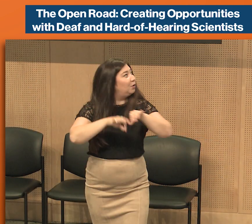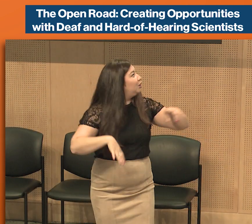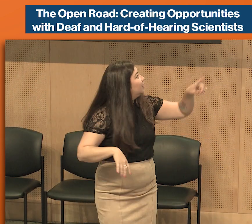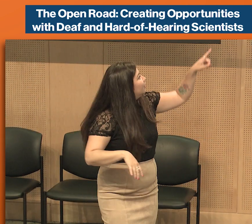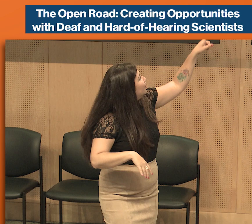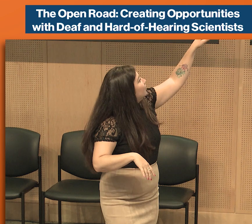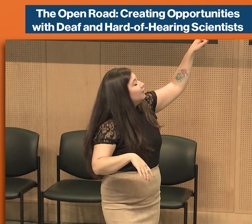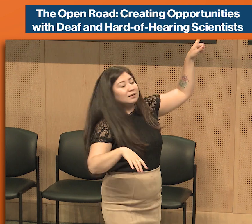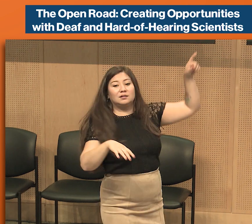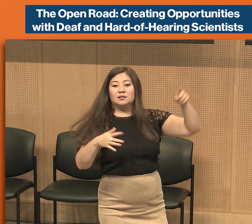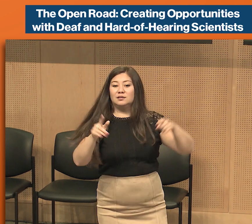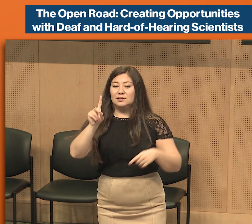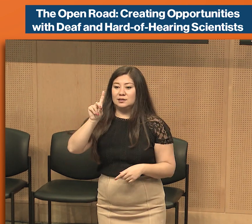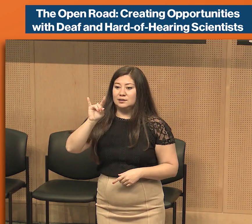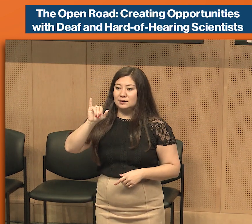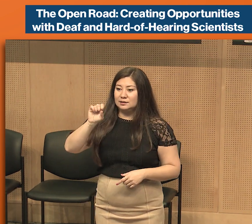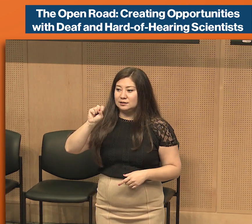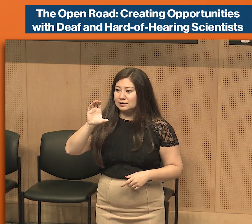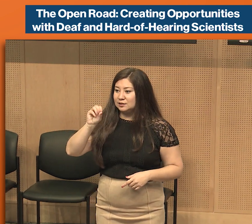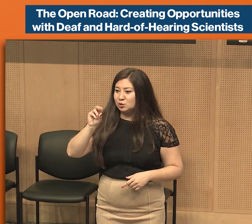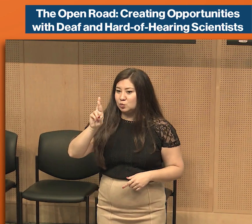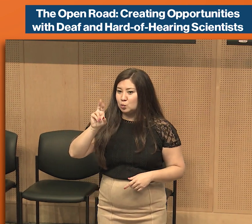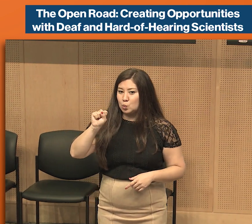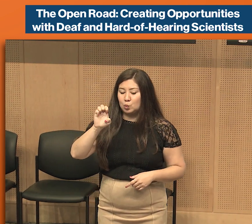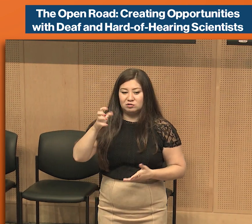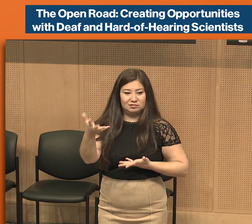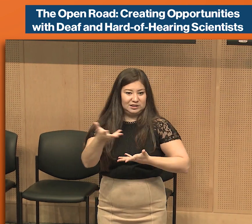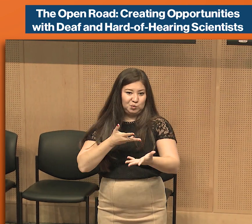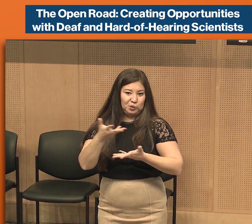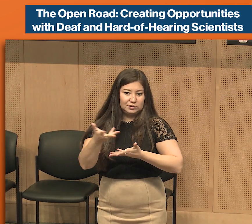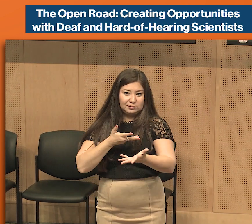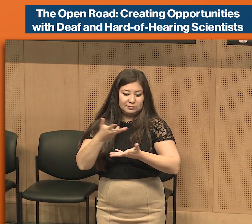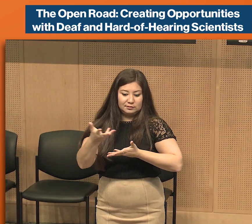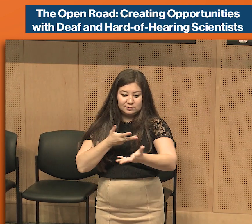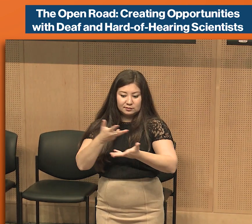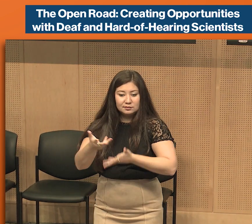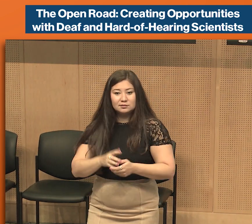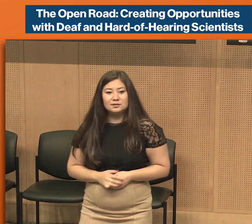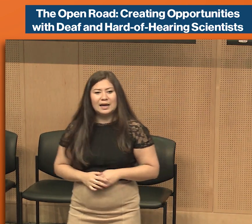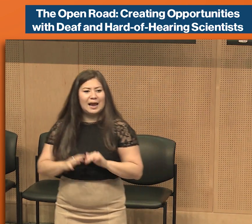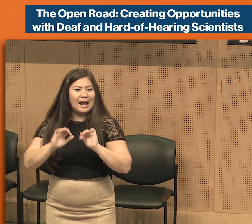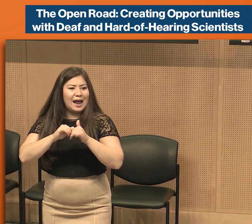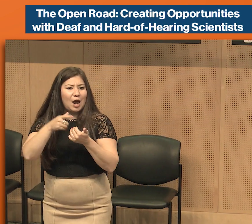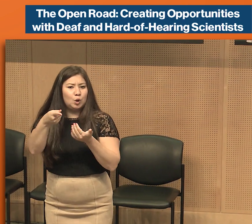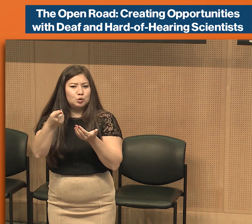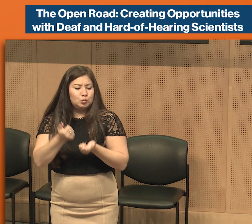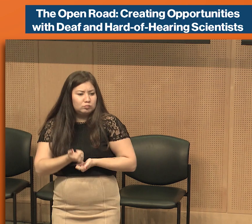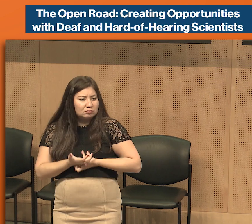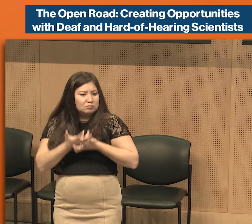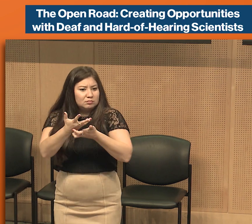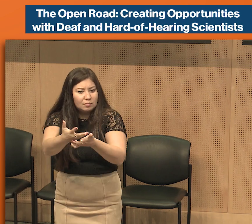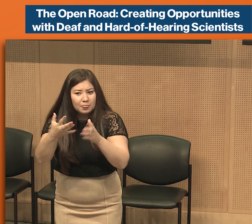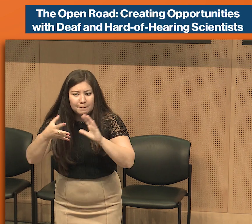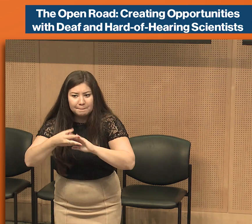The other two parts of my 3-pronged approach are discourse--how we engage and have relatable conversation.